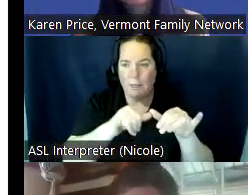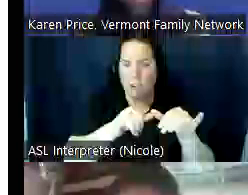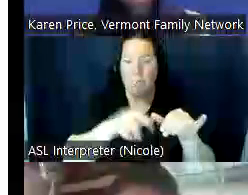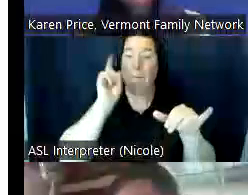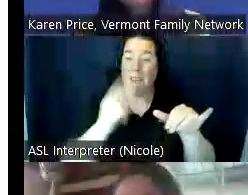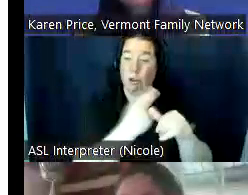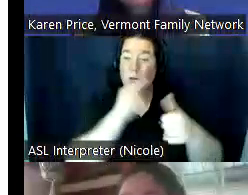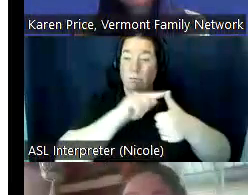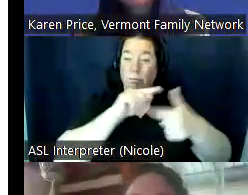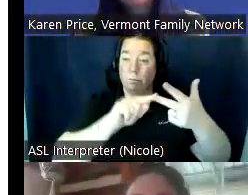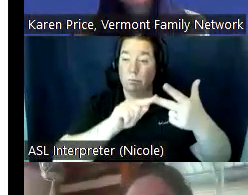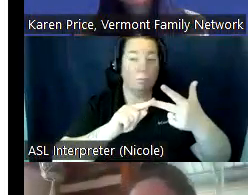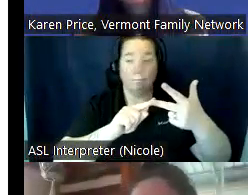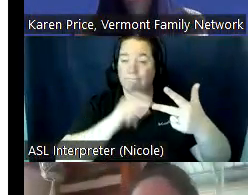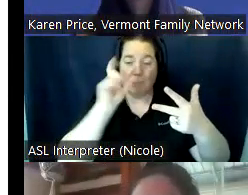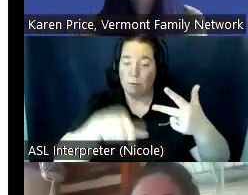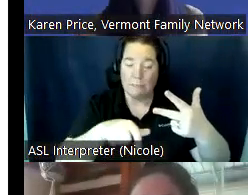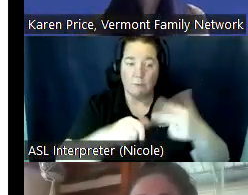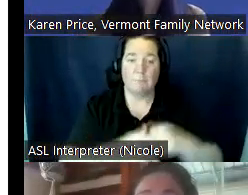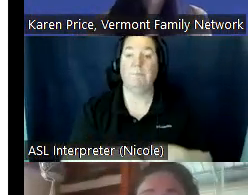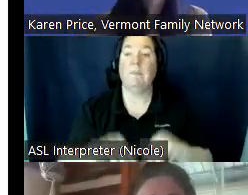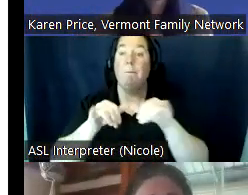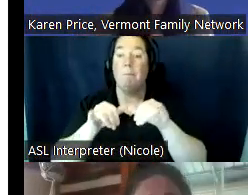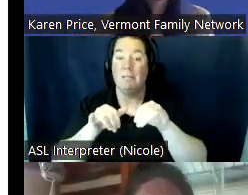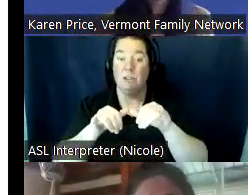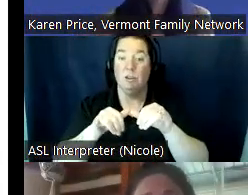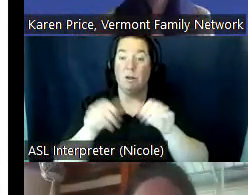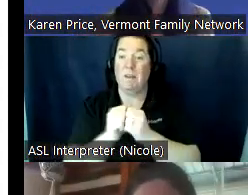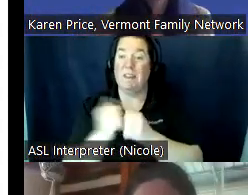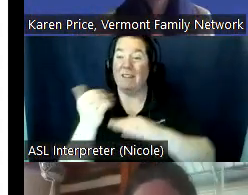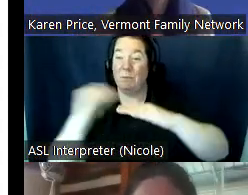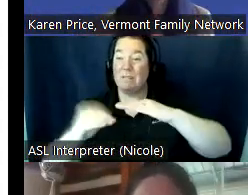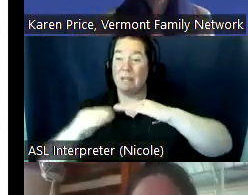measures. And we're no longer measuring adverse effects with that 15th percentile standard.